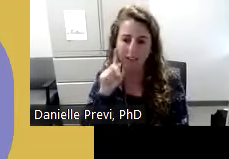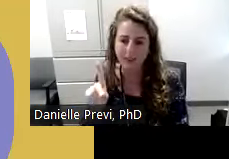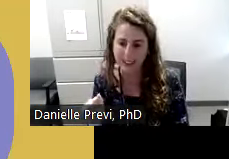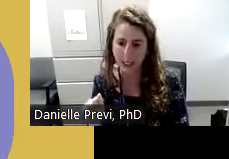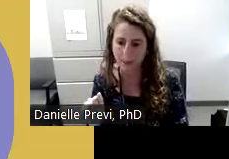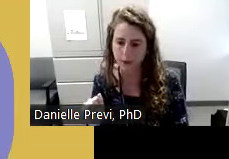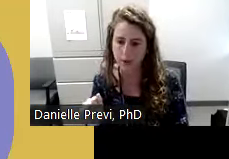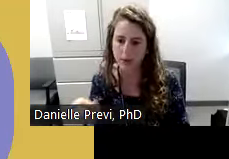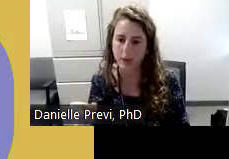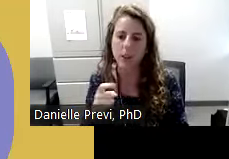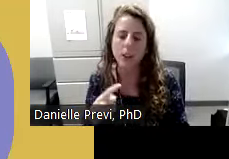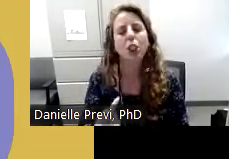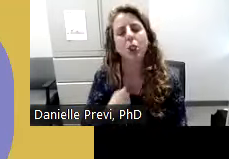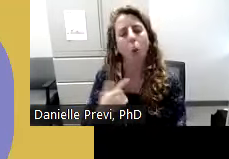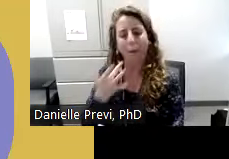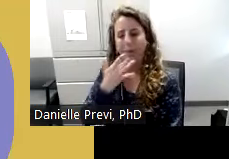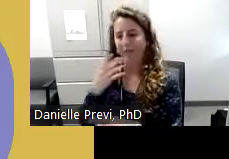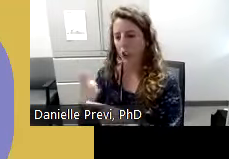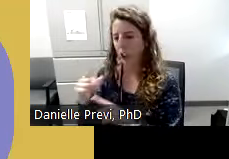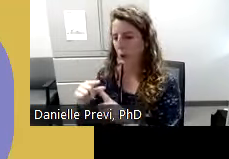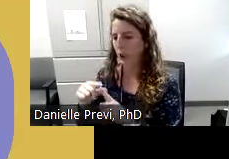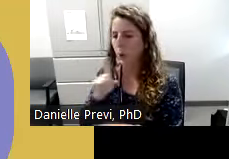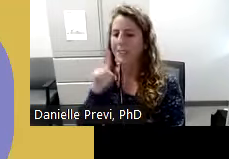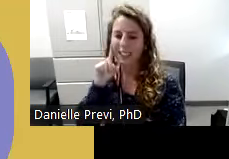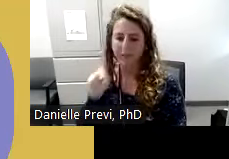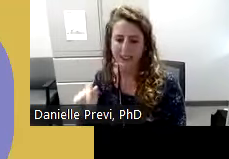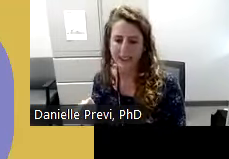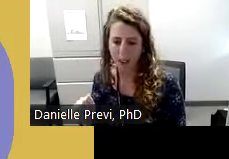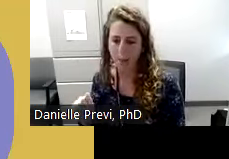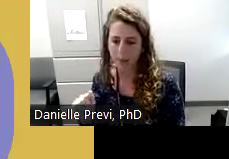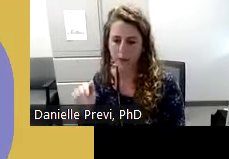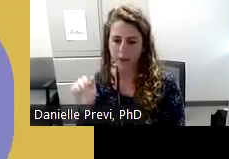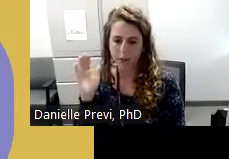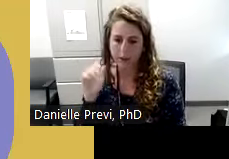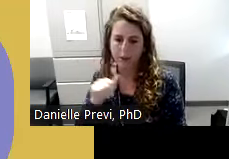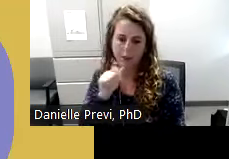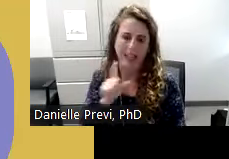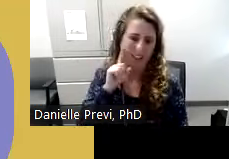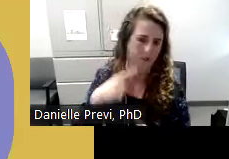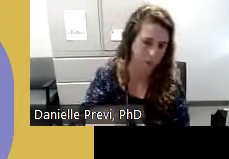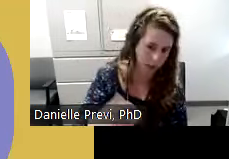are identified as what we call deaf disabled or “deafplus.” I prefer the deaf disabled term myself